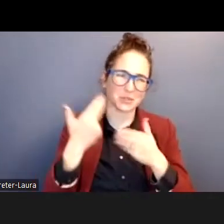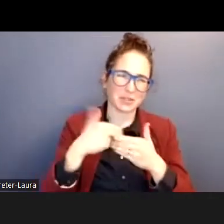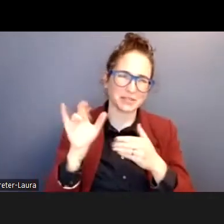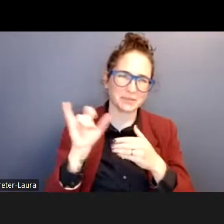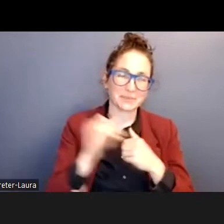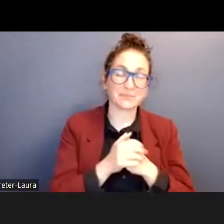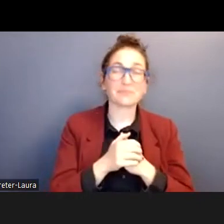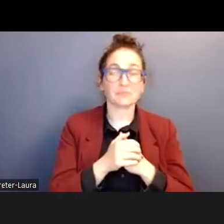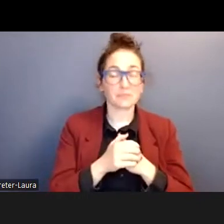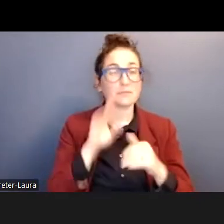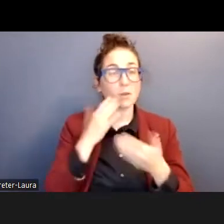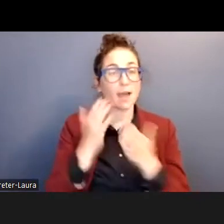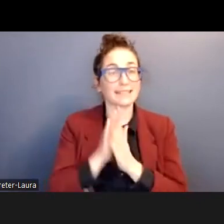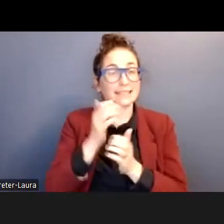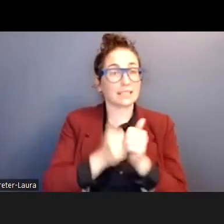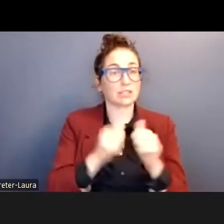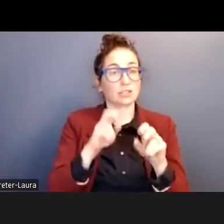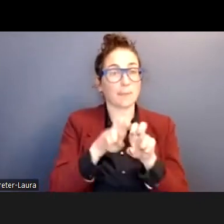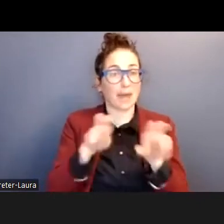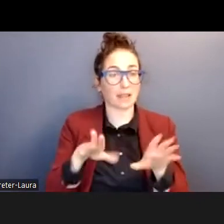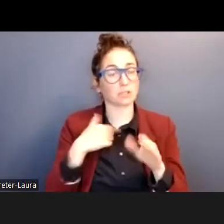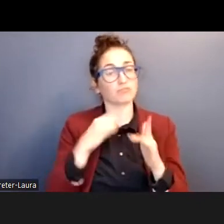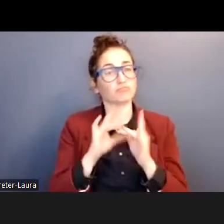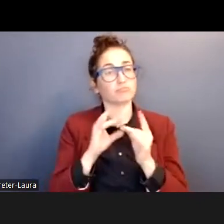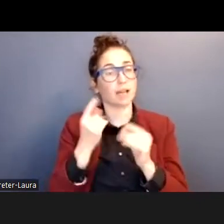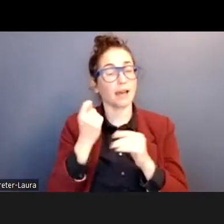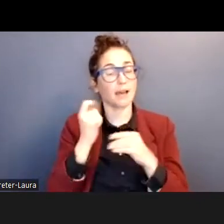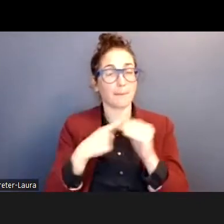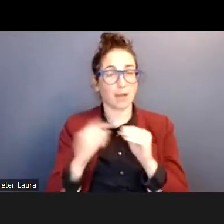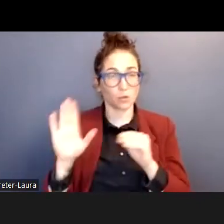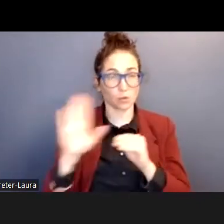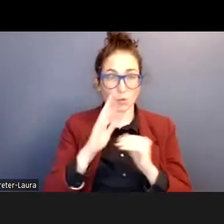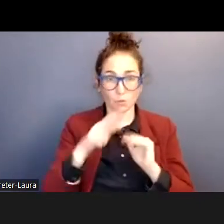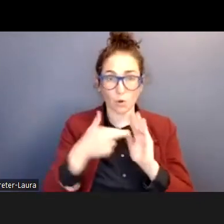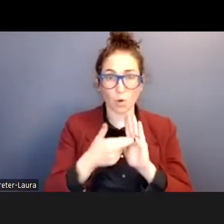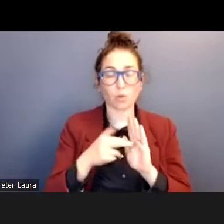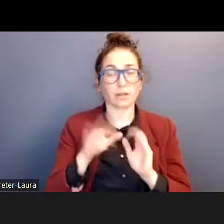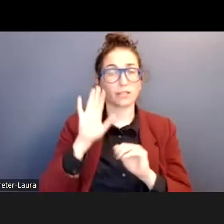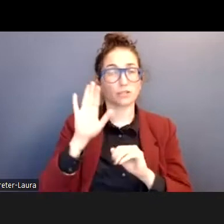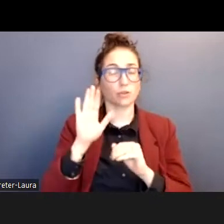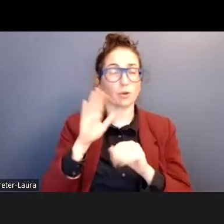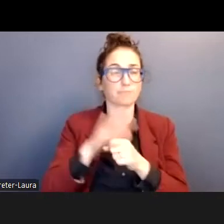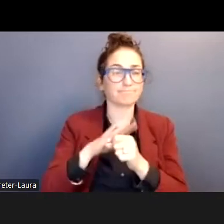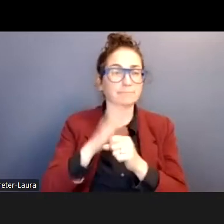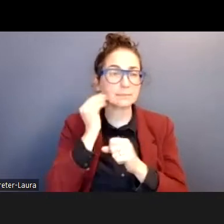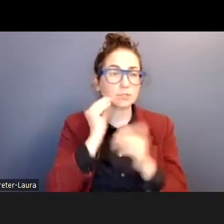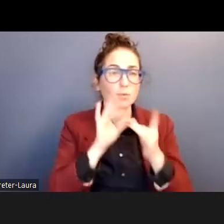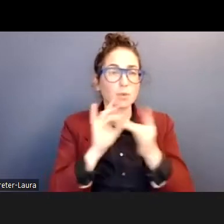panelists to briefly share a little more about your role, and area of experience related to supporting healthcare decision